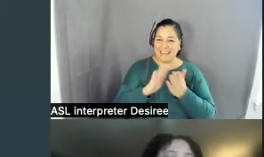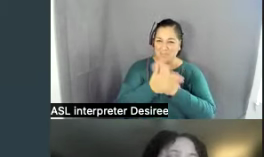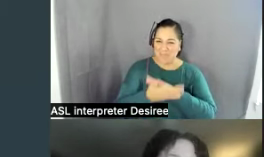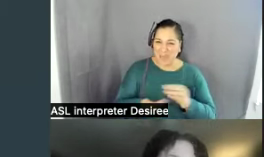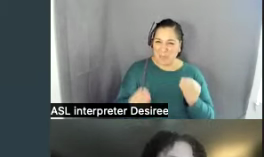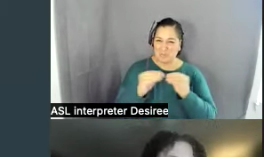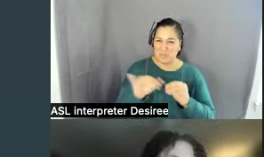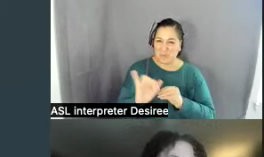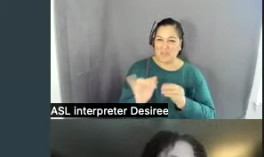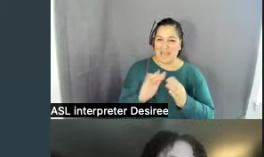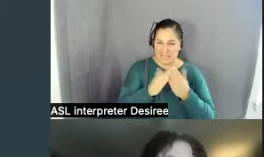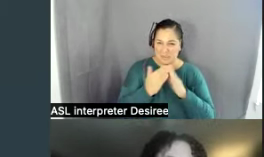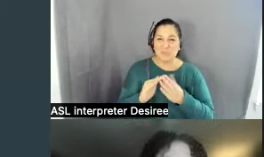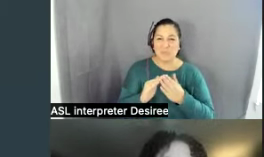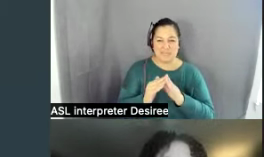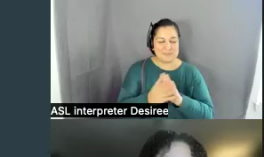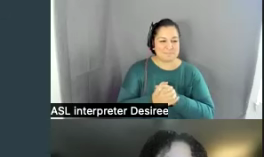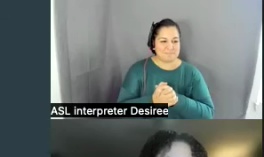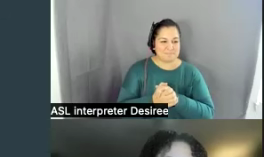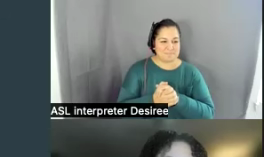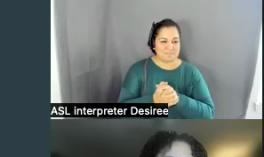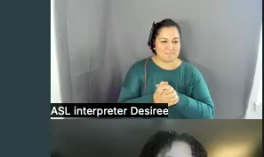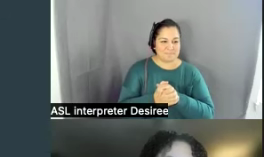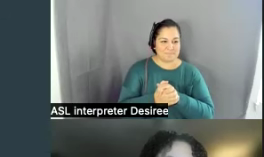Okay. Next slide.